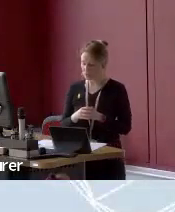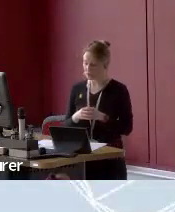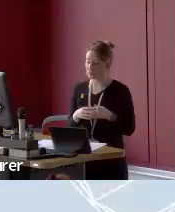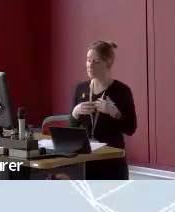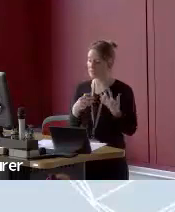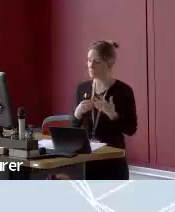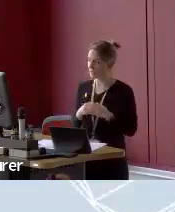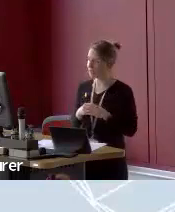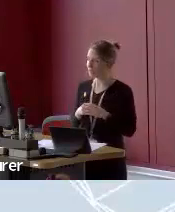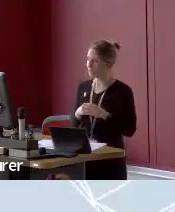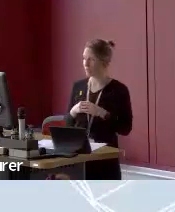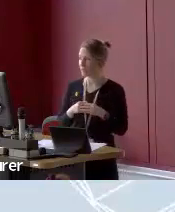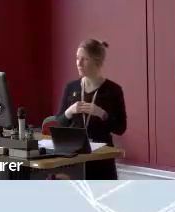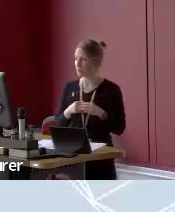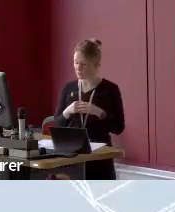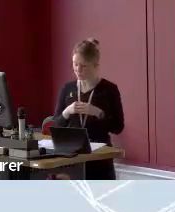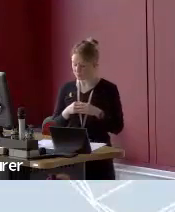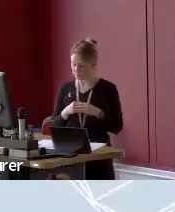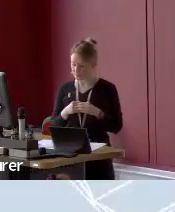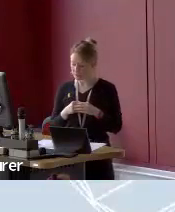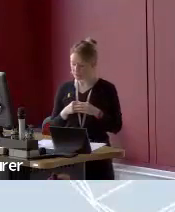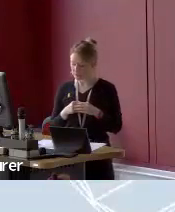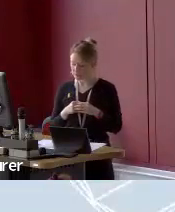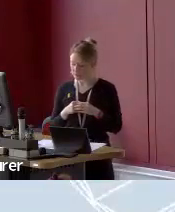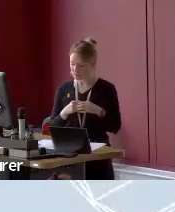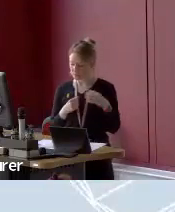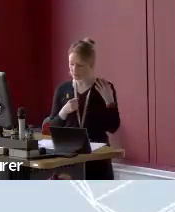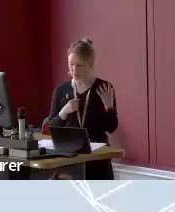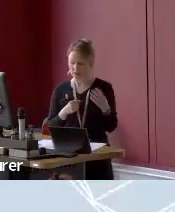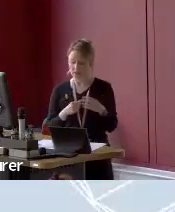a project called “This is Me” valuing the lives of people with learning disabilities which was public